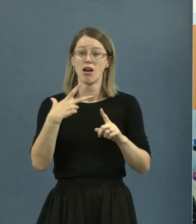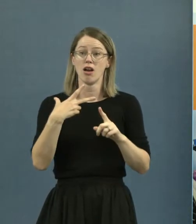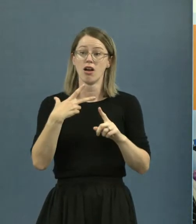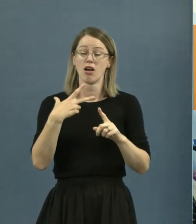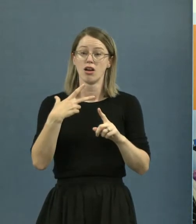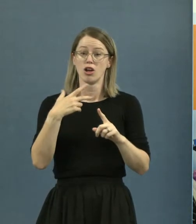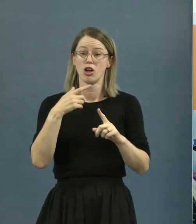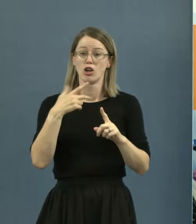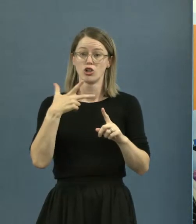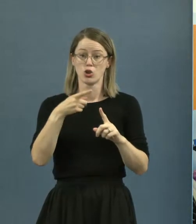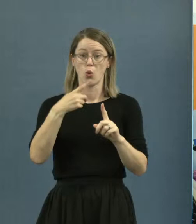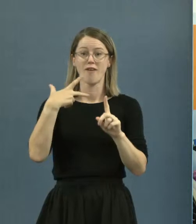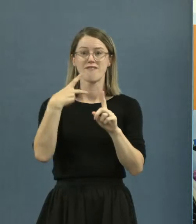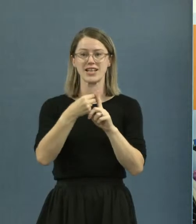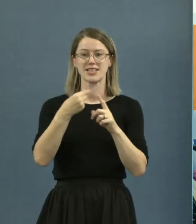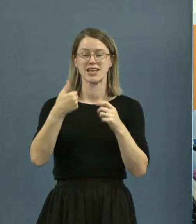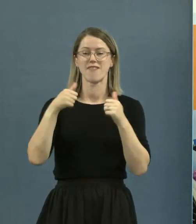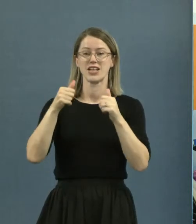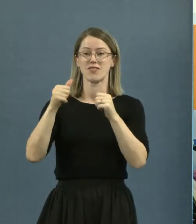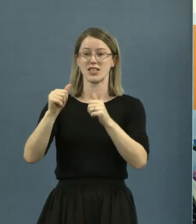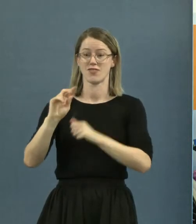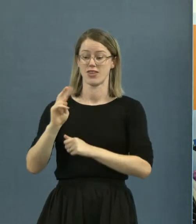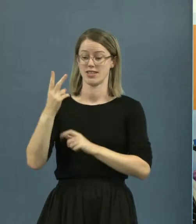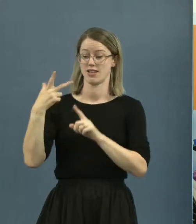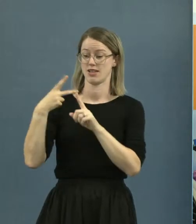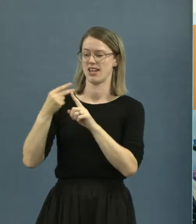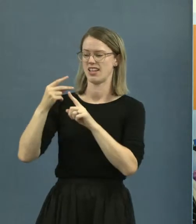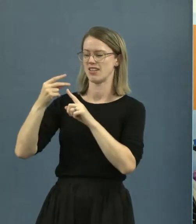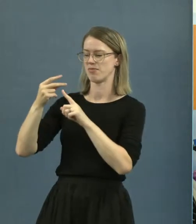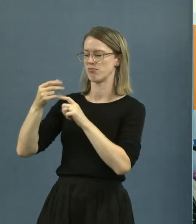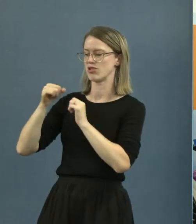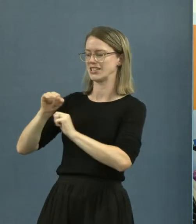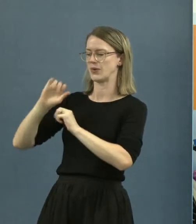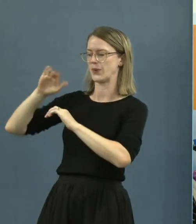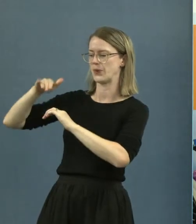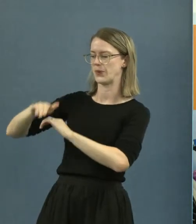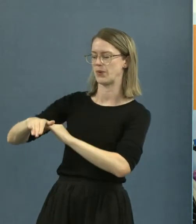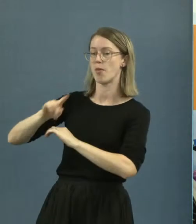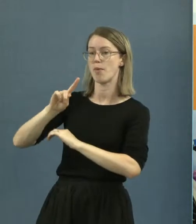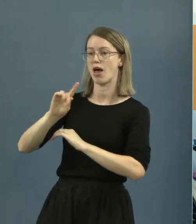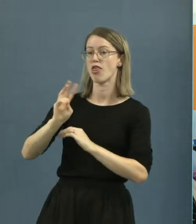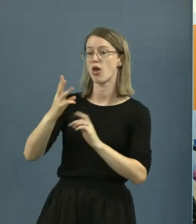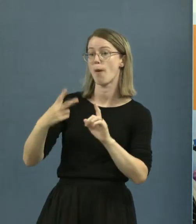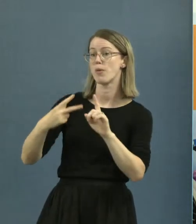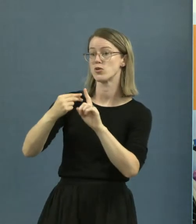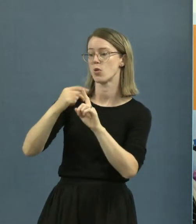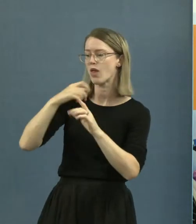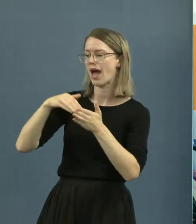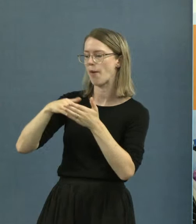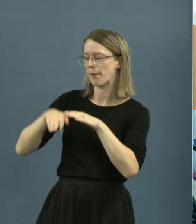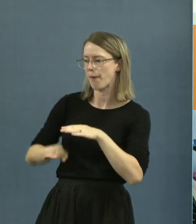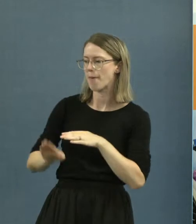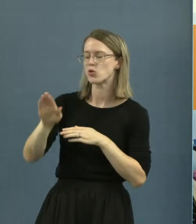declines after the second dose, but a booster restores it to